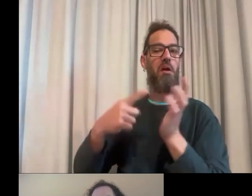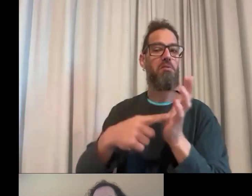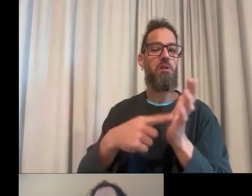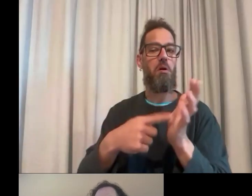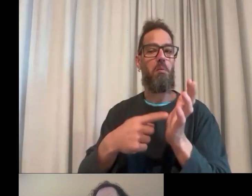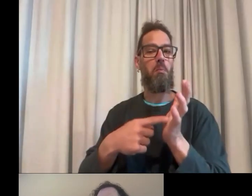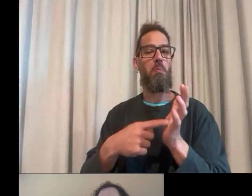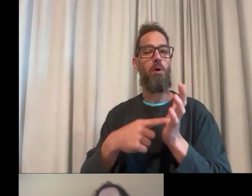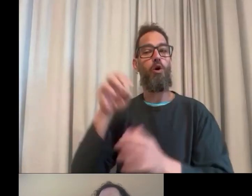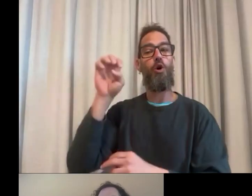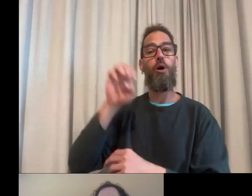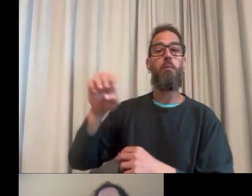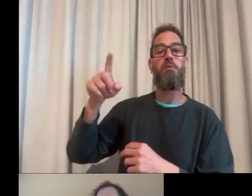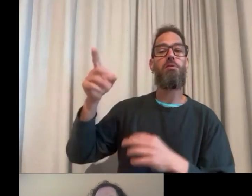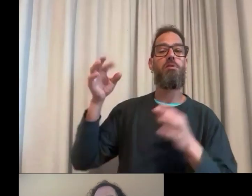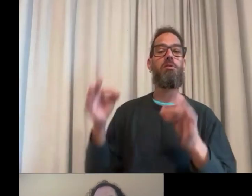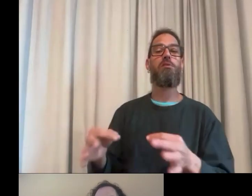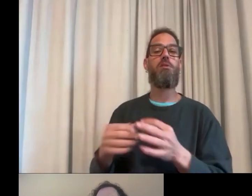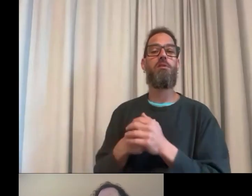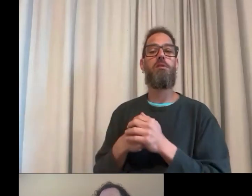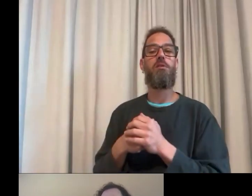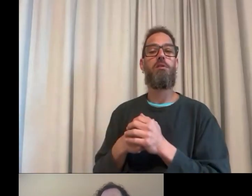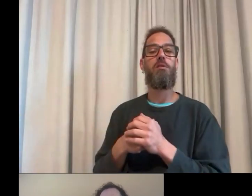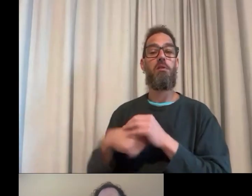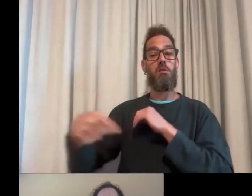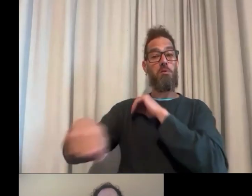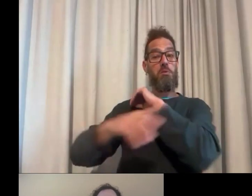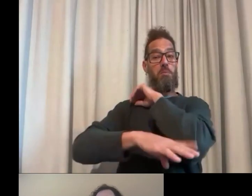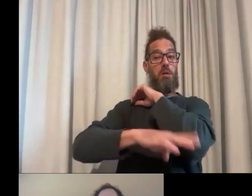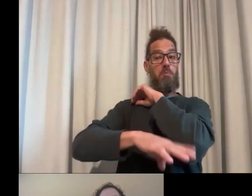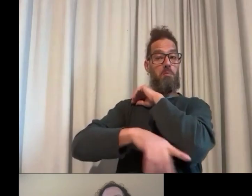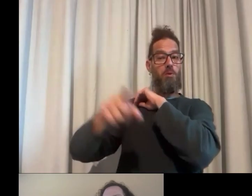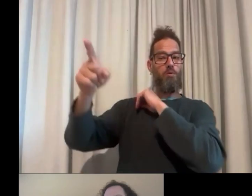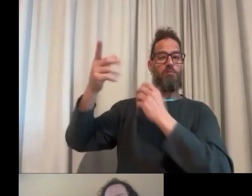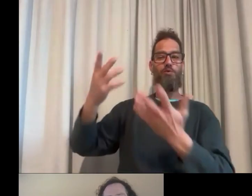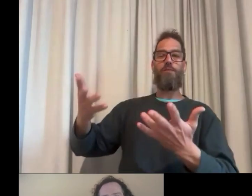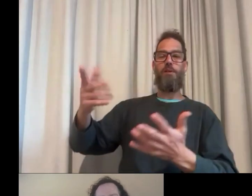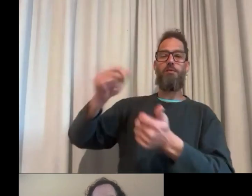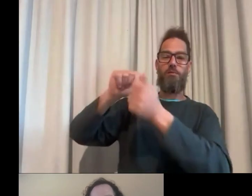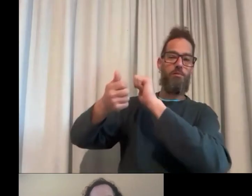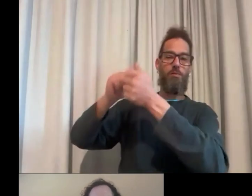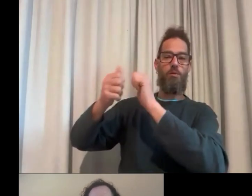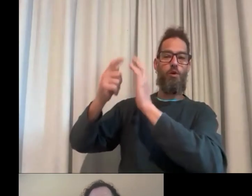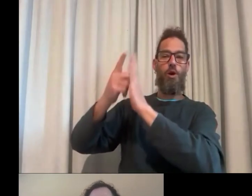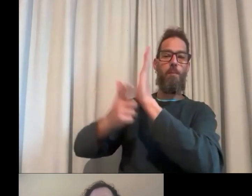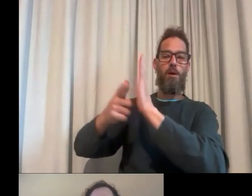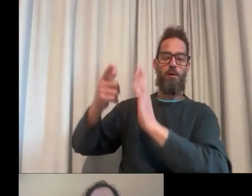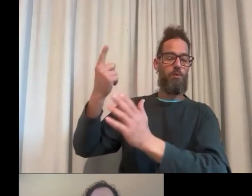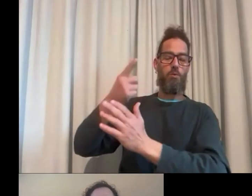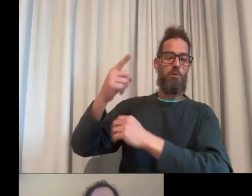So in other words, if let's say this European upgrade comes out in September this year-- that's my best guess--